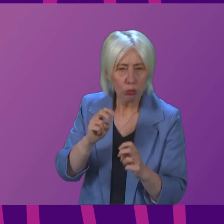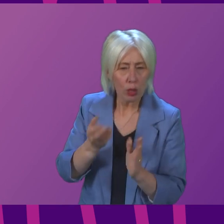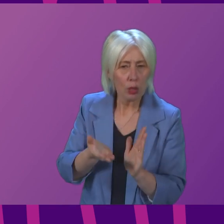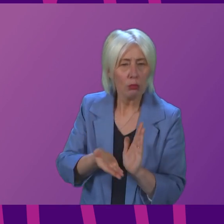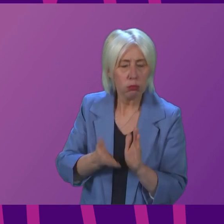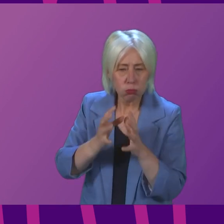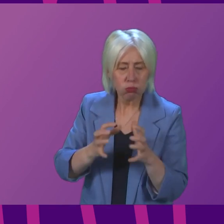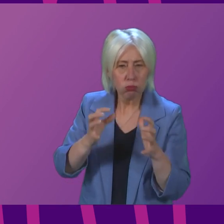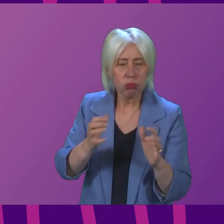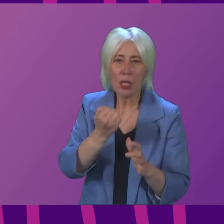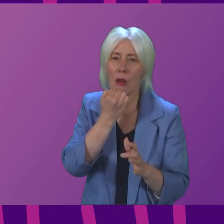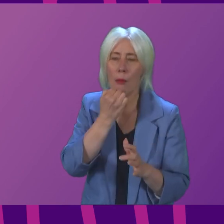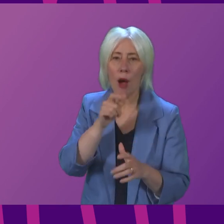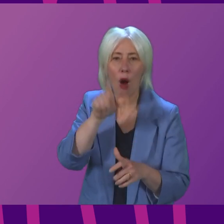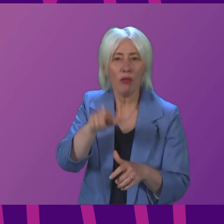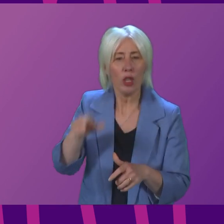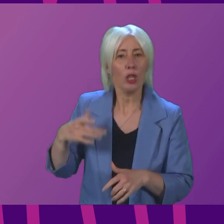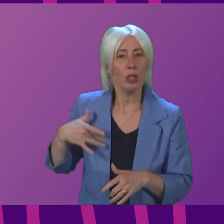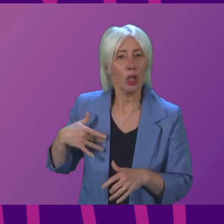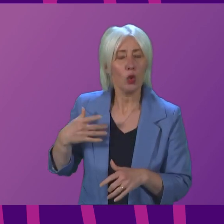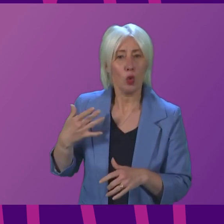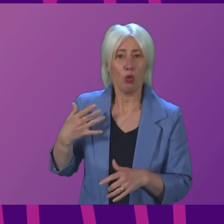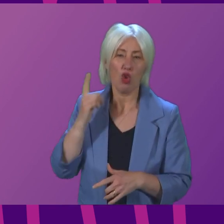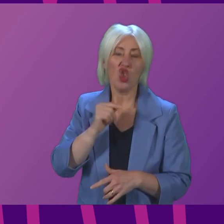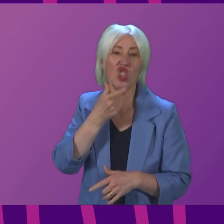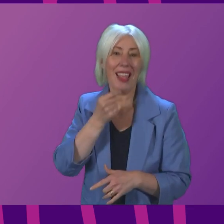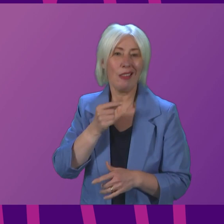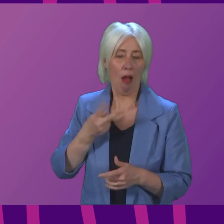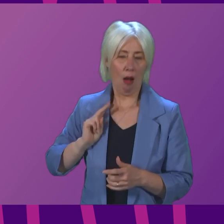number of children being referred to the gender specialist clinic in Glasgow, in light of